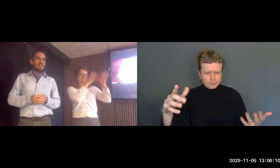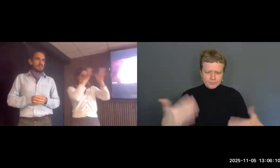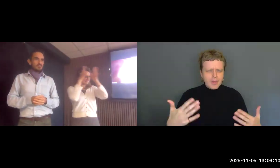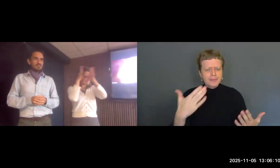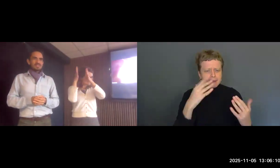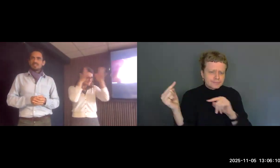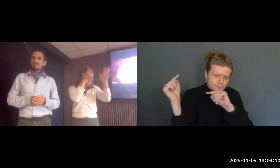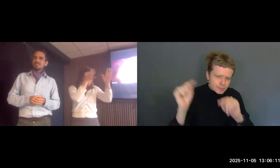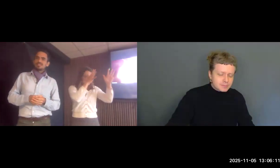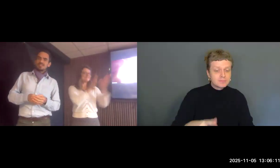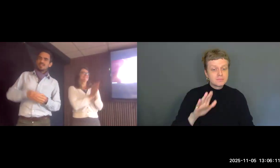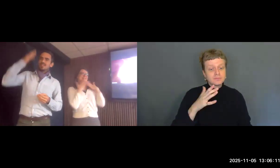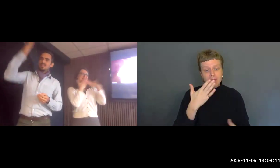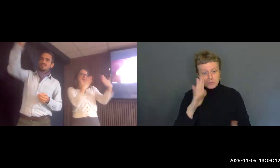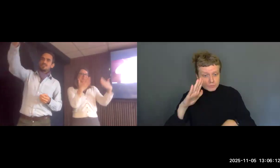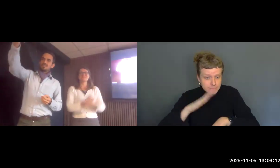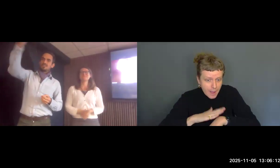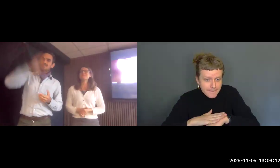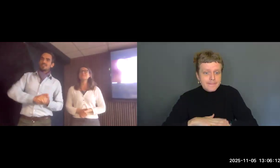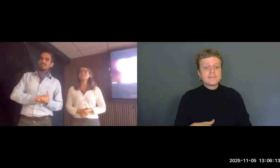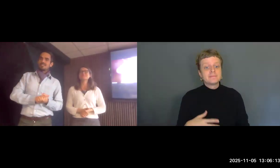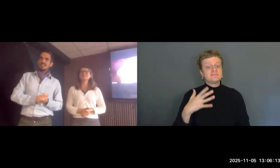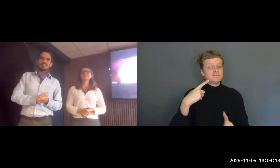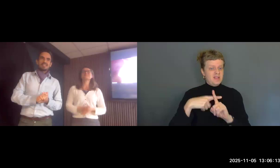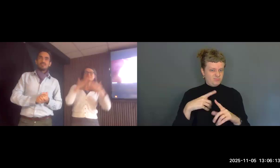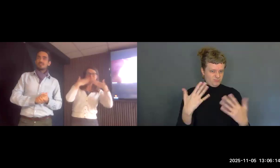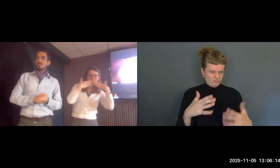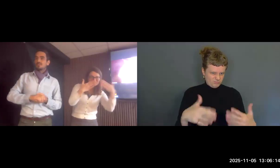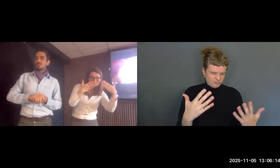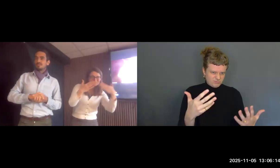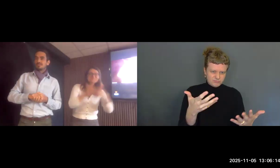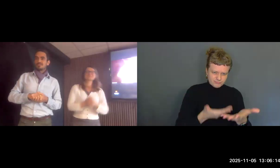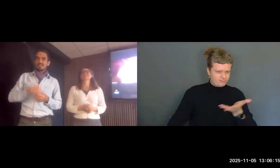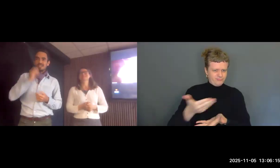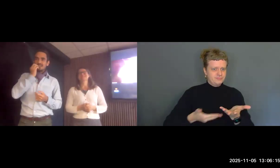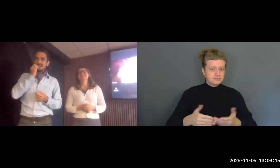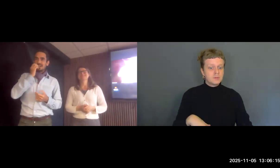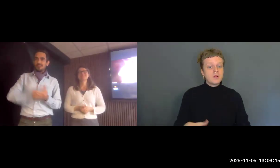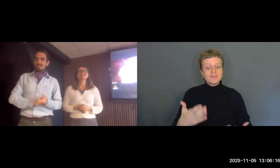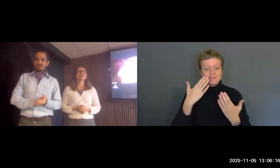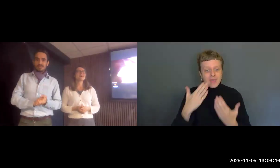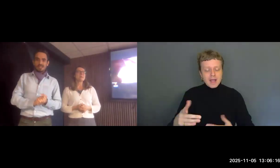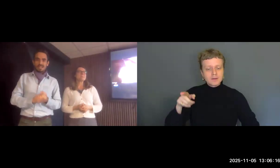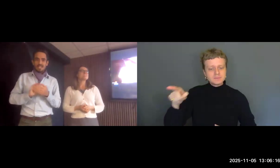presentations. Thank you for the discussant, Alwin. Thank you very much for your really amazing work,